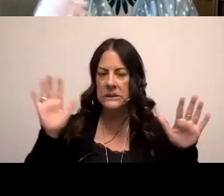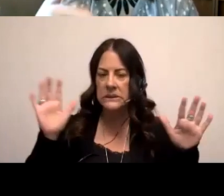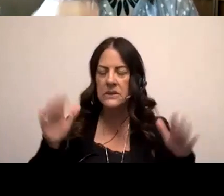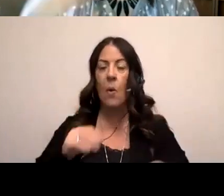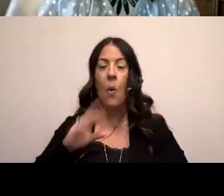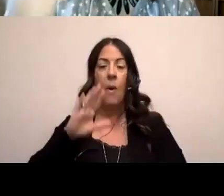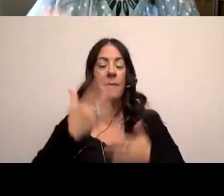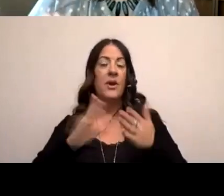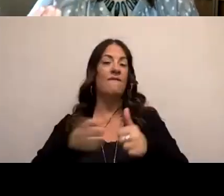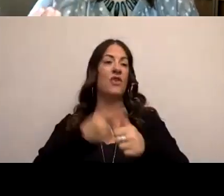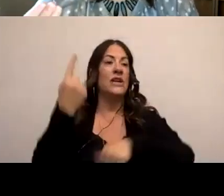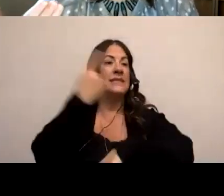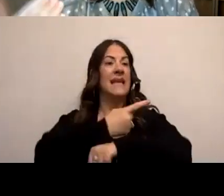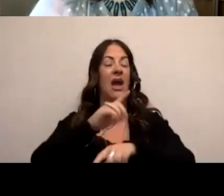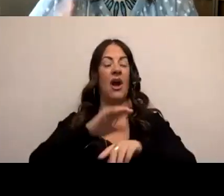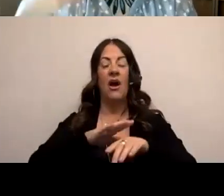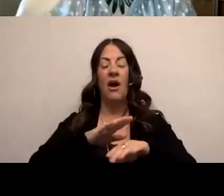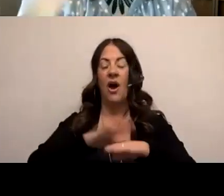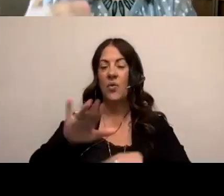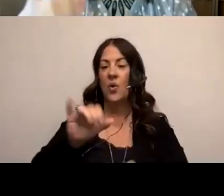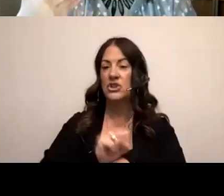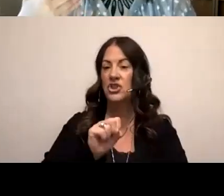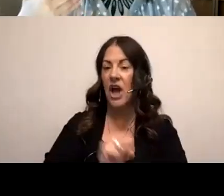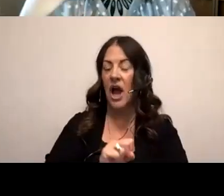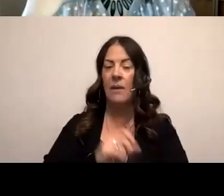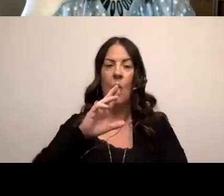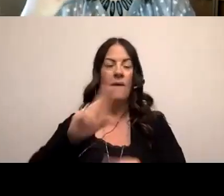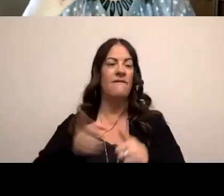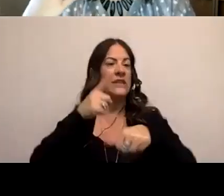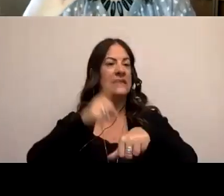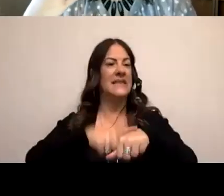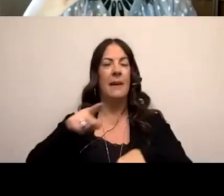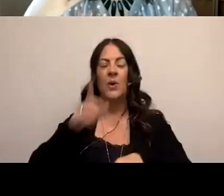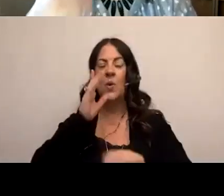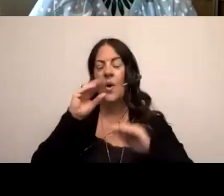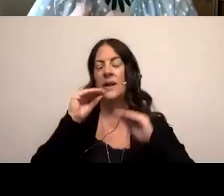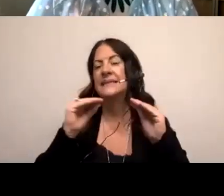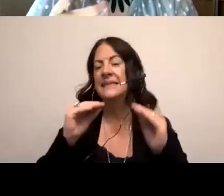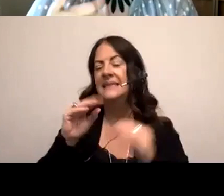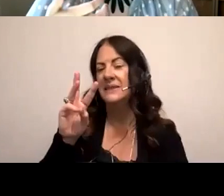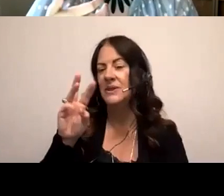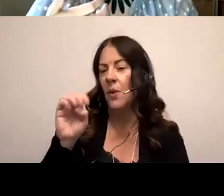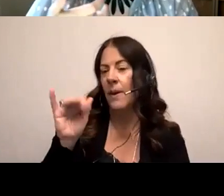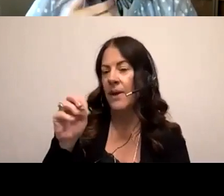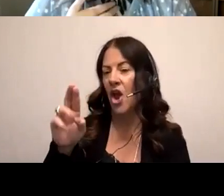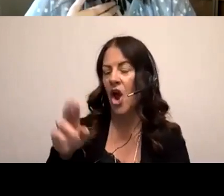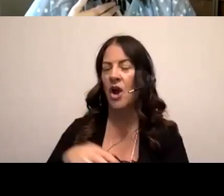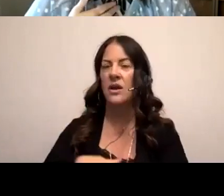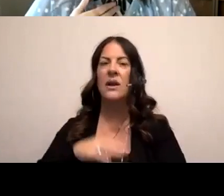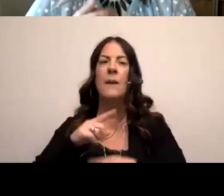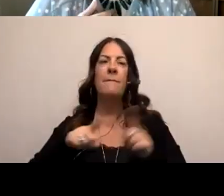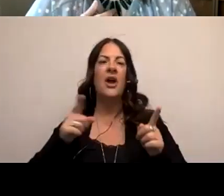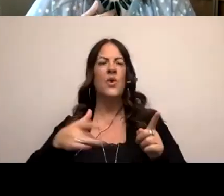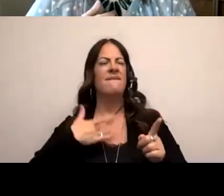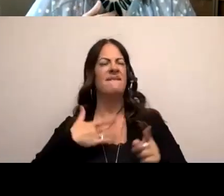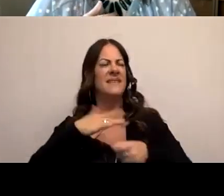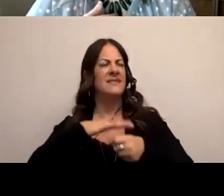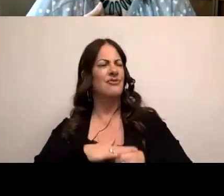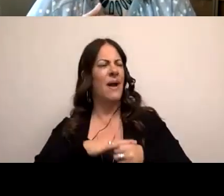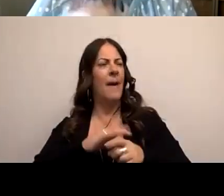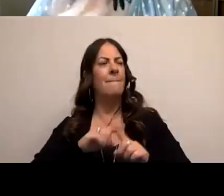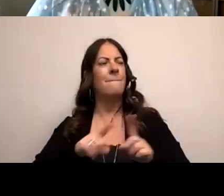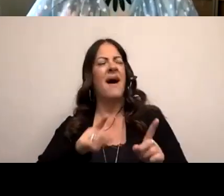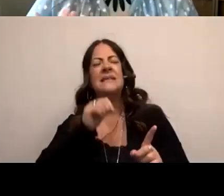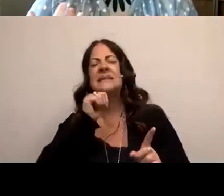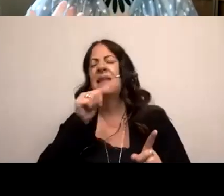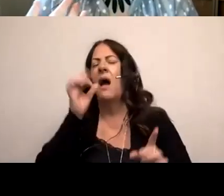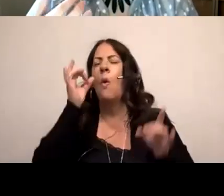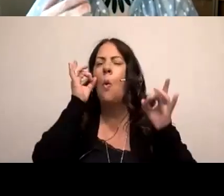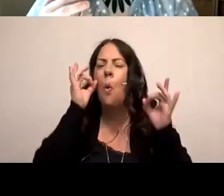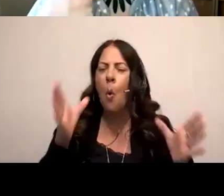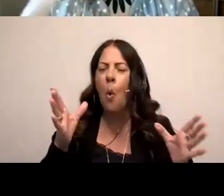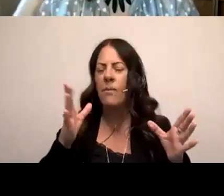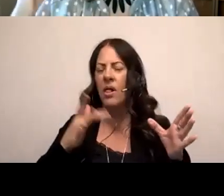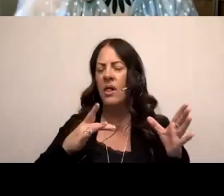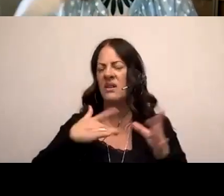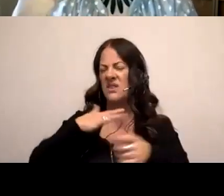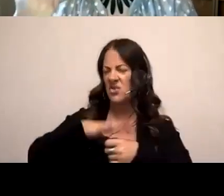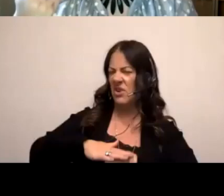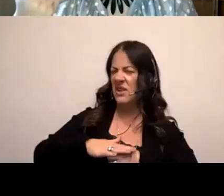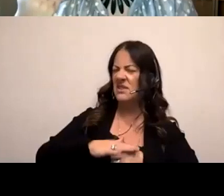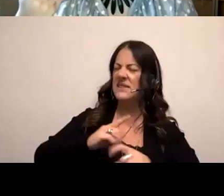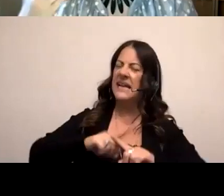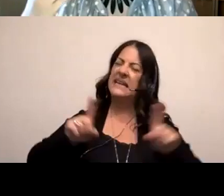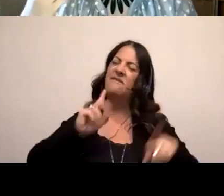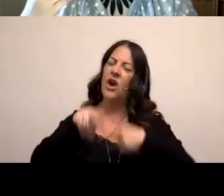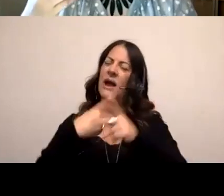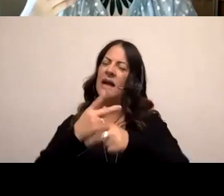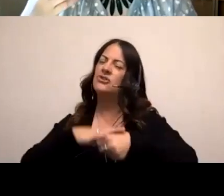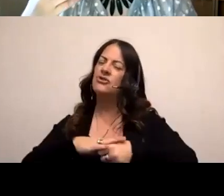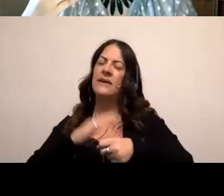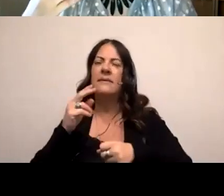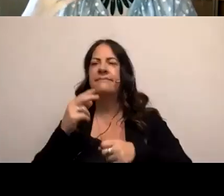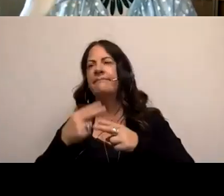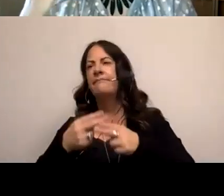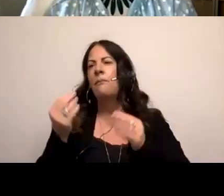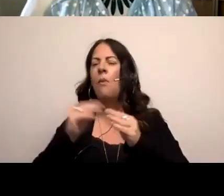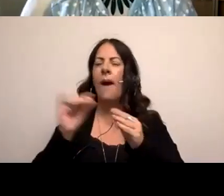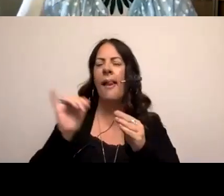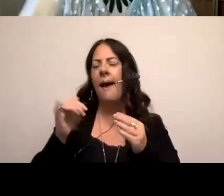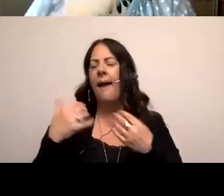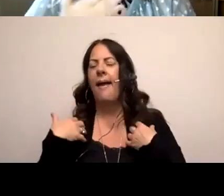BUT IT'S NOT SOMETHING TRAUMATIC IT'S KIND OF A HEALTHY STRESS. IT MAKES YOUR MIND AND